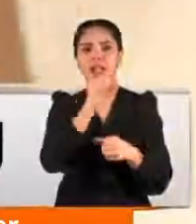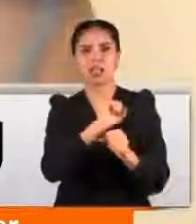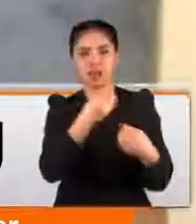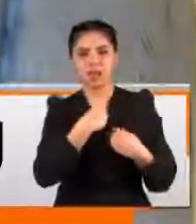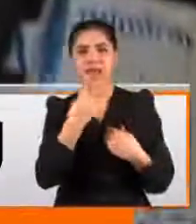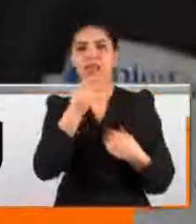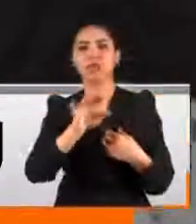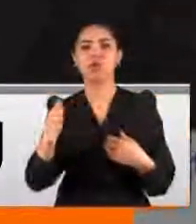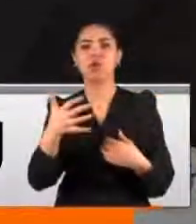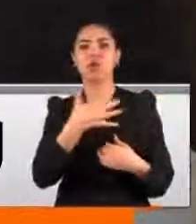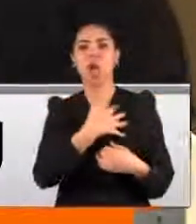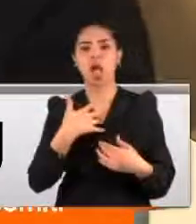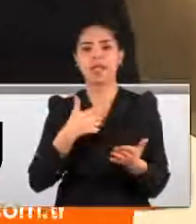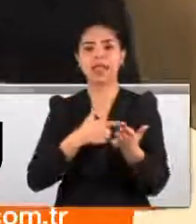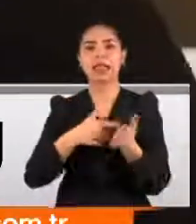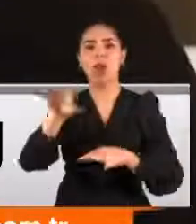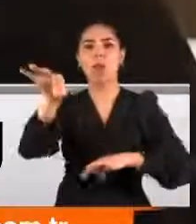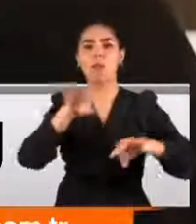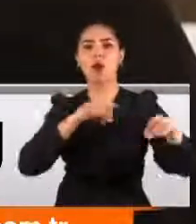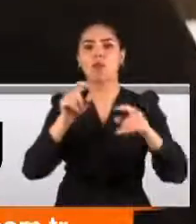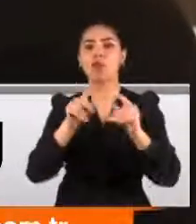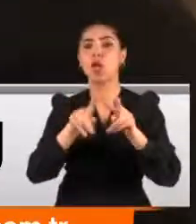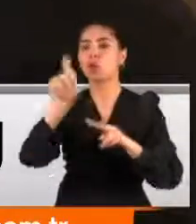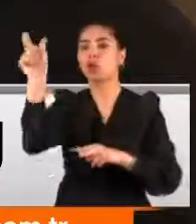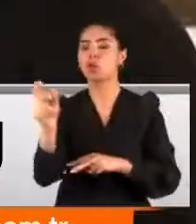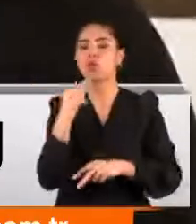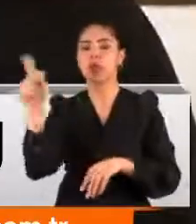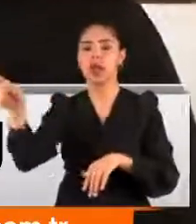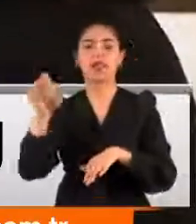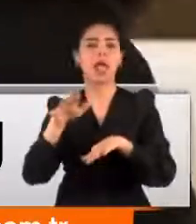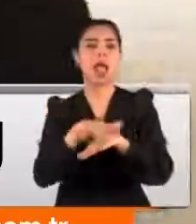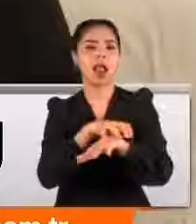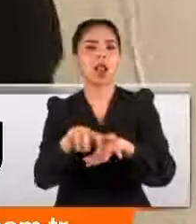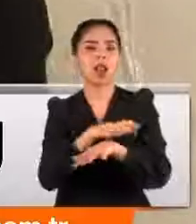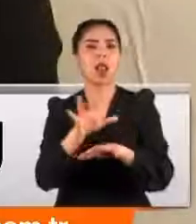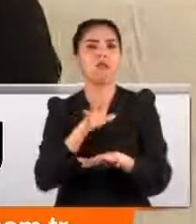Mother of two kids, agricultural engineer Nurcan Bostancı knocked the door of the physicians with itching in her hands.